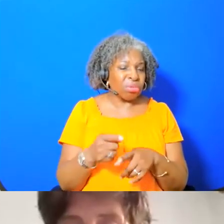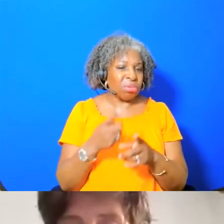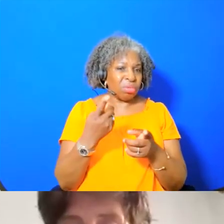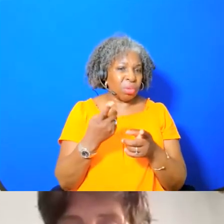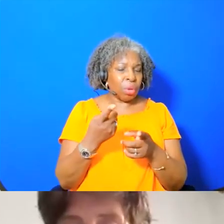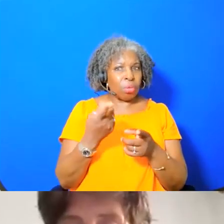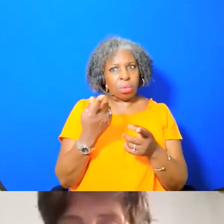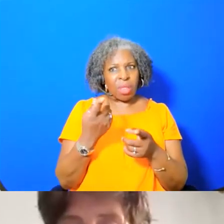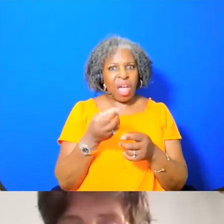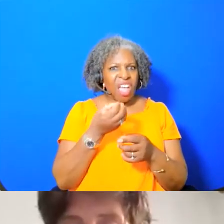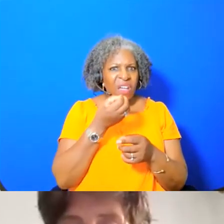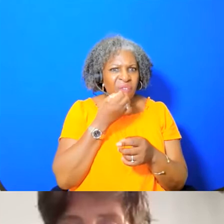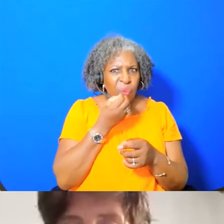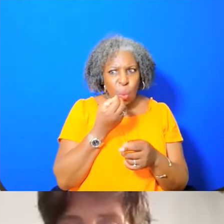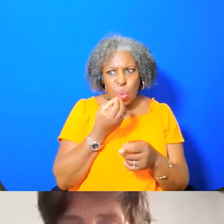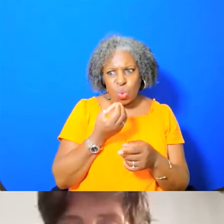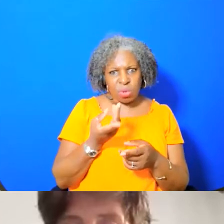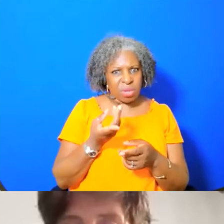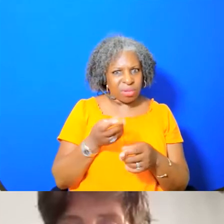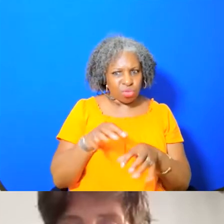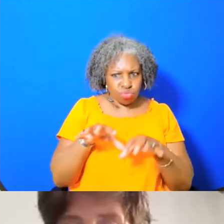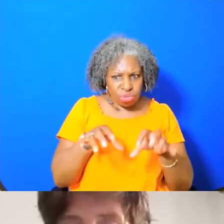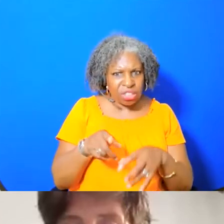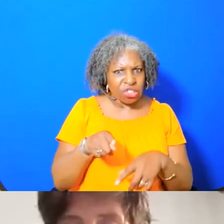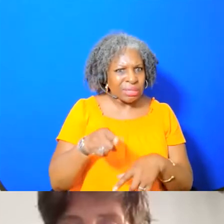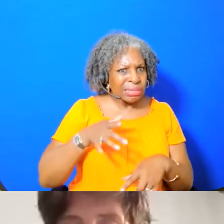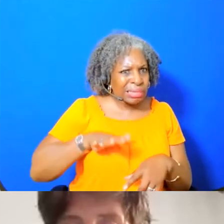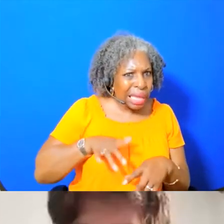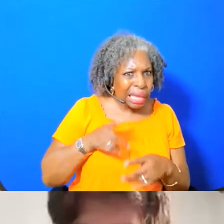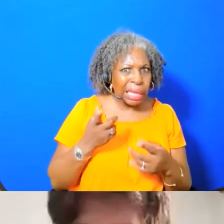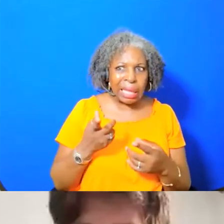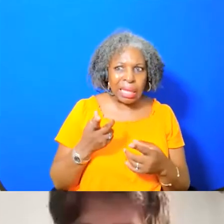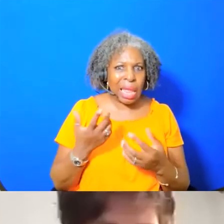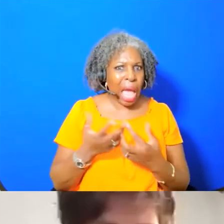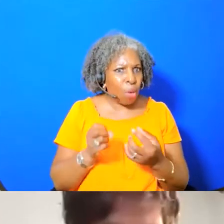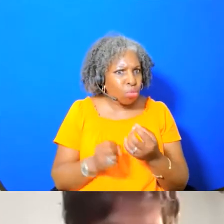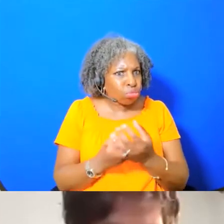what kind of food but grow at different levels of the intertidal technique,